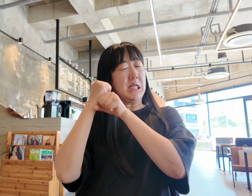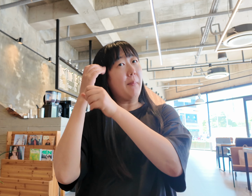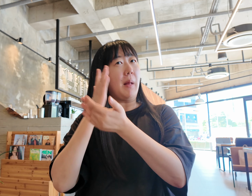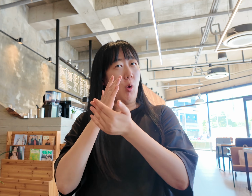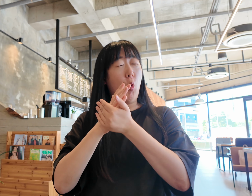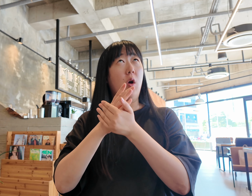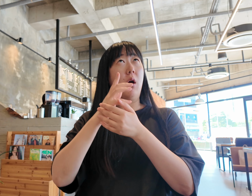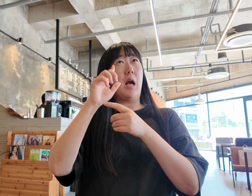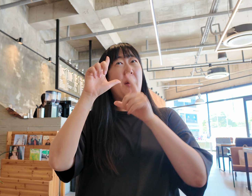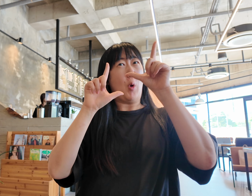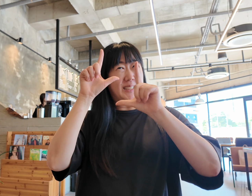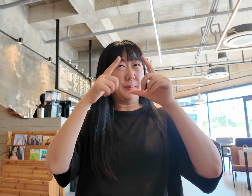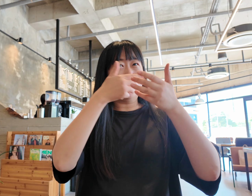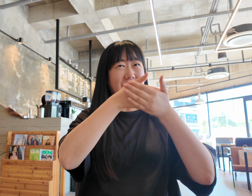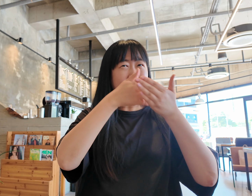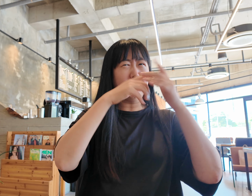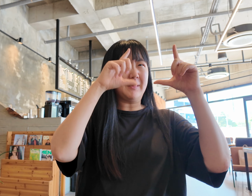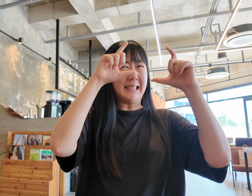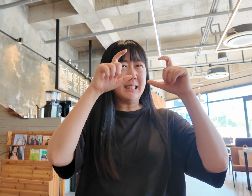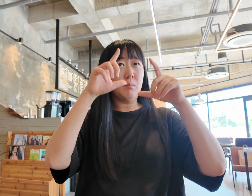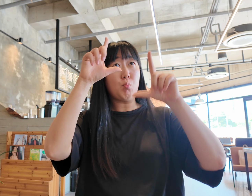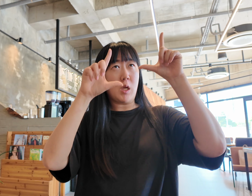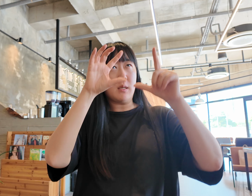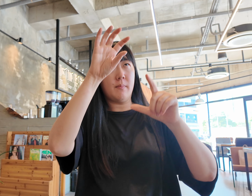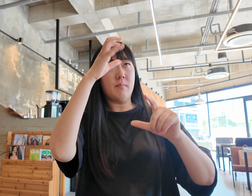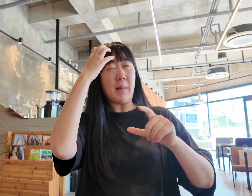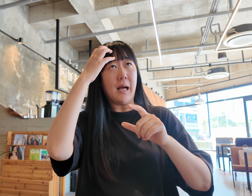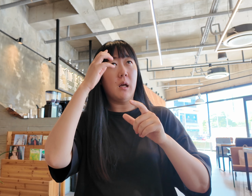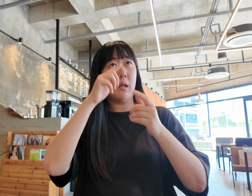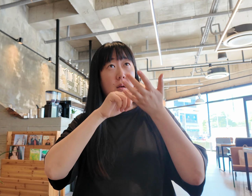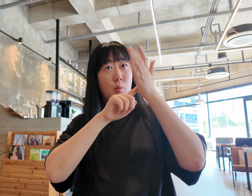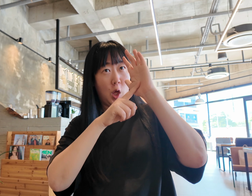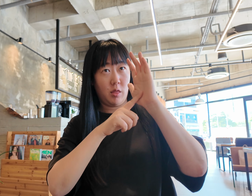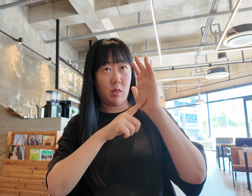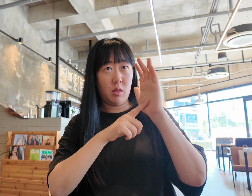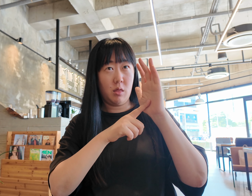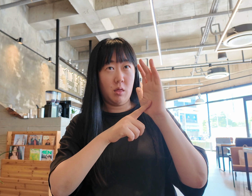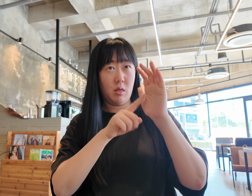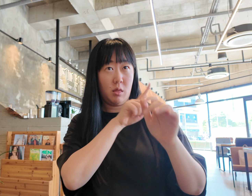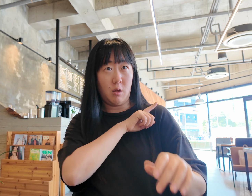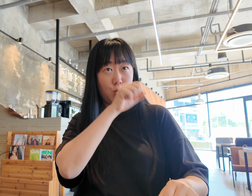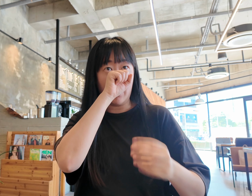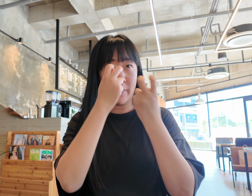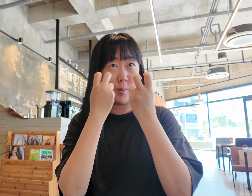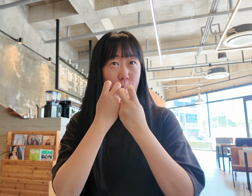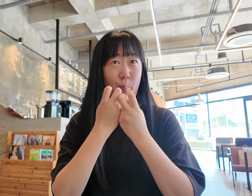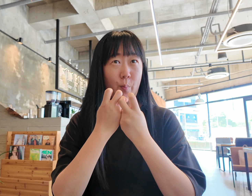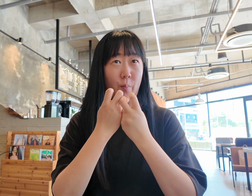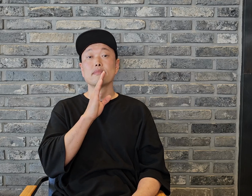is the best way to express it as the actual sun in a picture or photo instead of being guided by it?